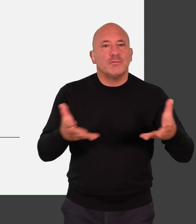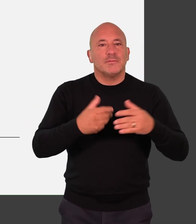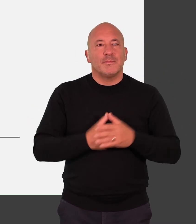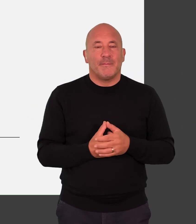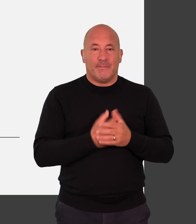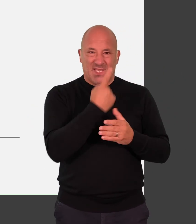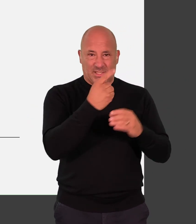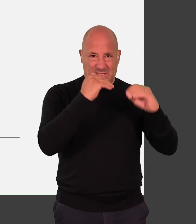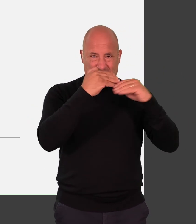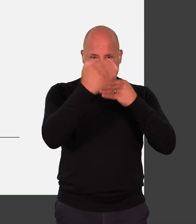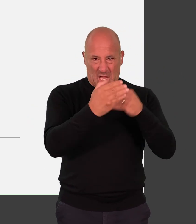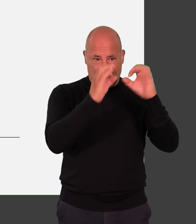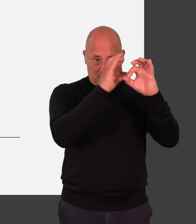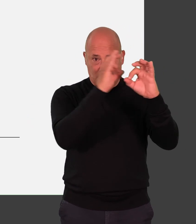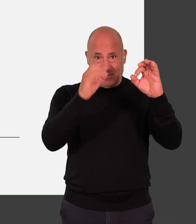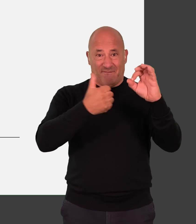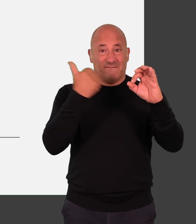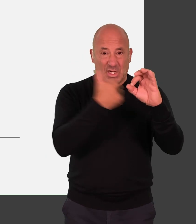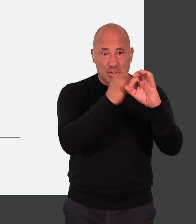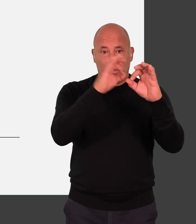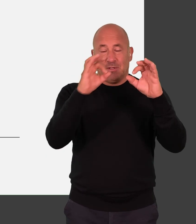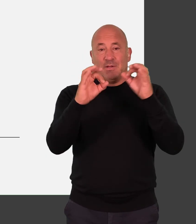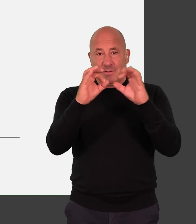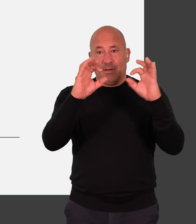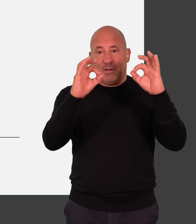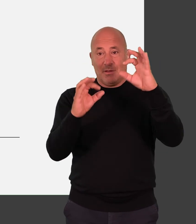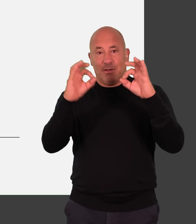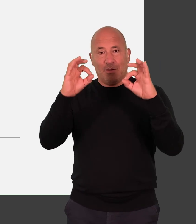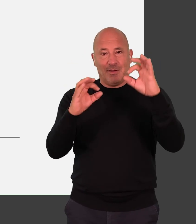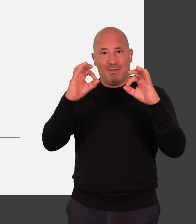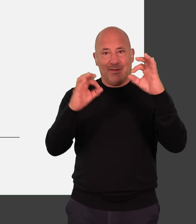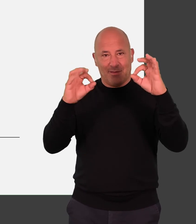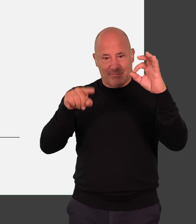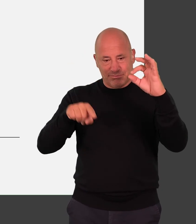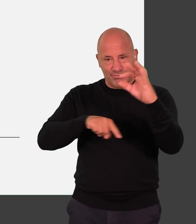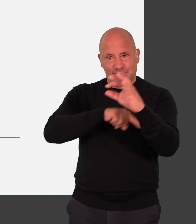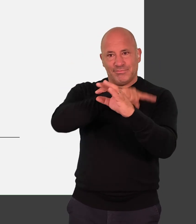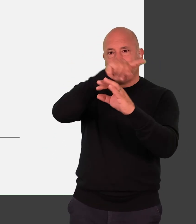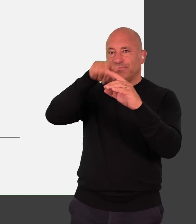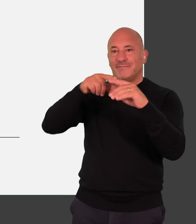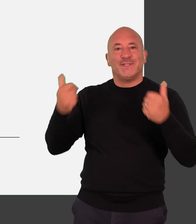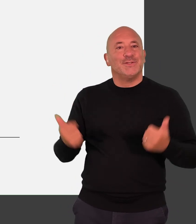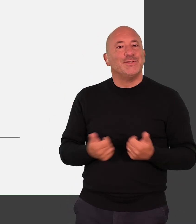As each stage completes, the wheel turns and rolls until the cycle finishes.